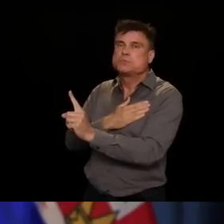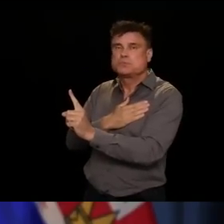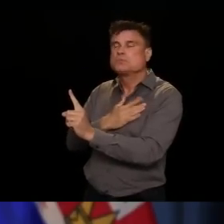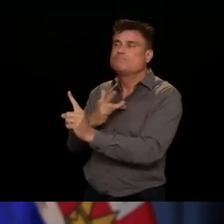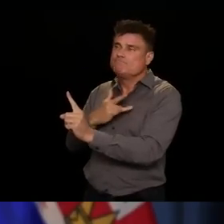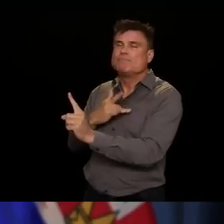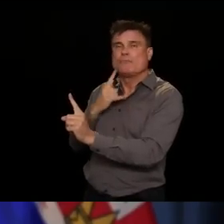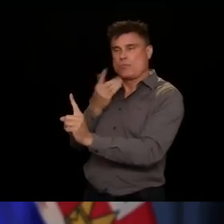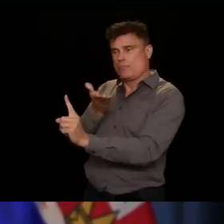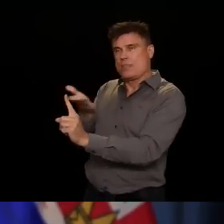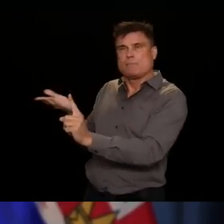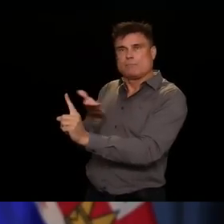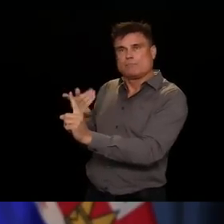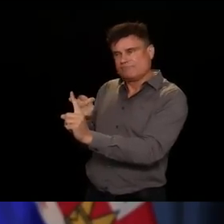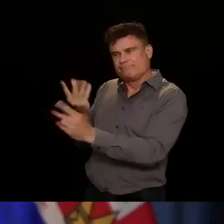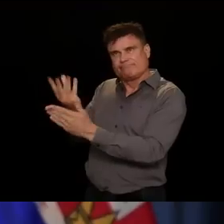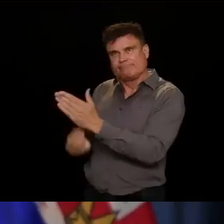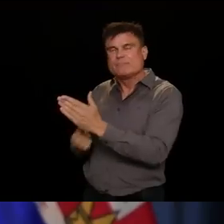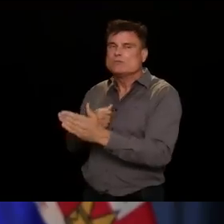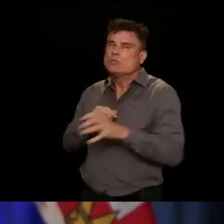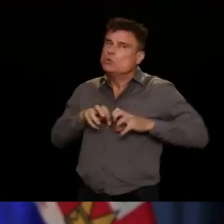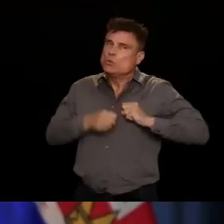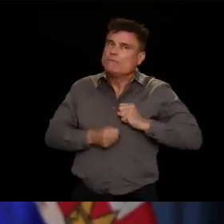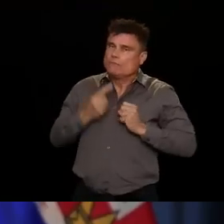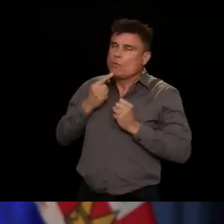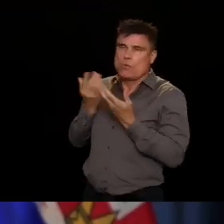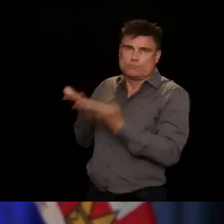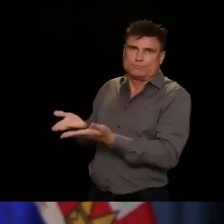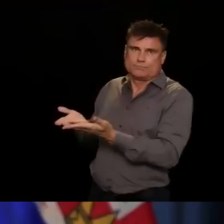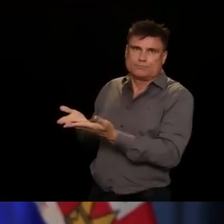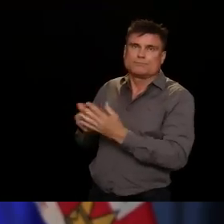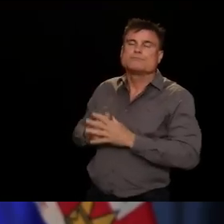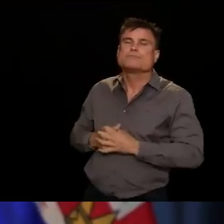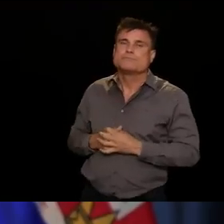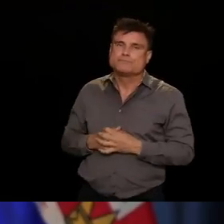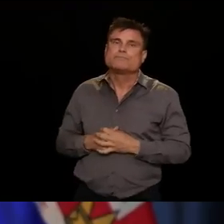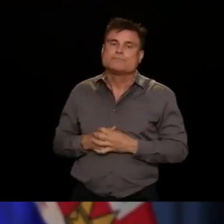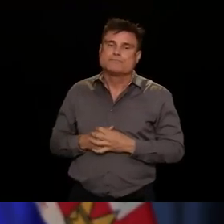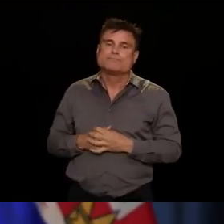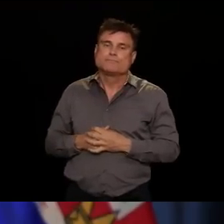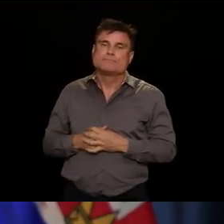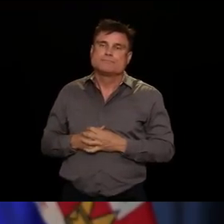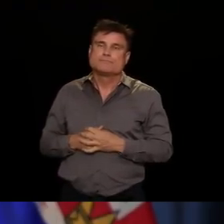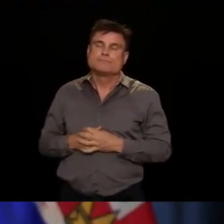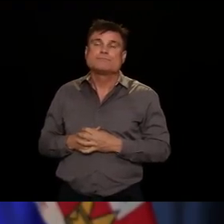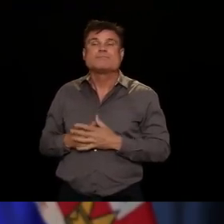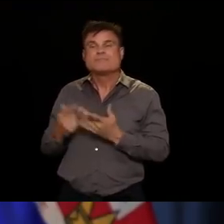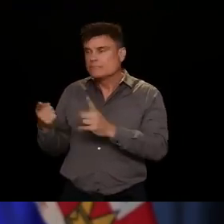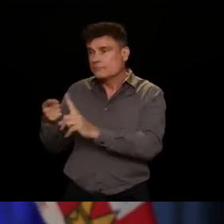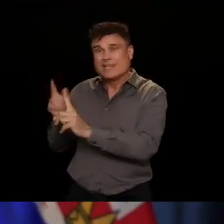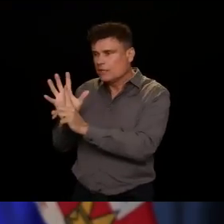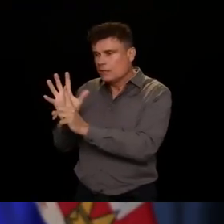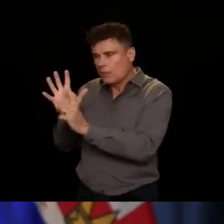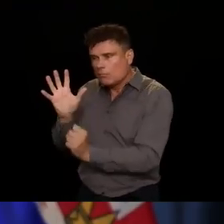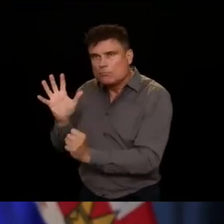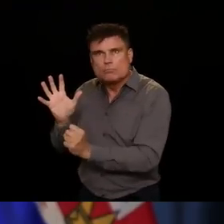and the community and the caregivers involved. It always is. This is the 170th person to pass away